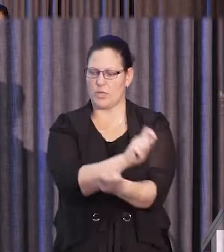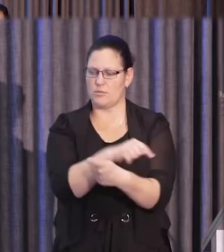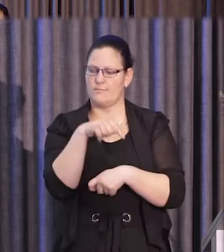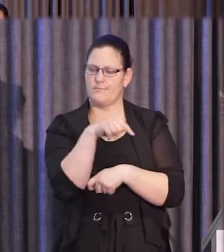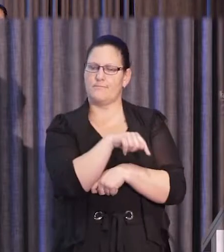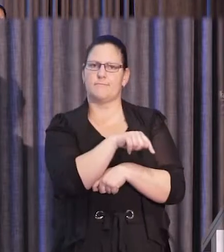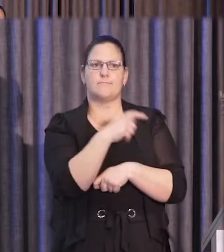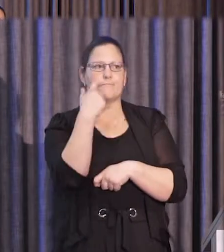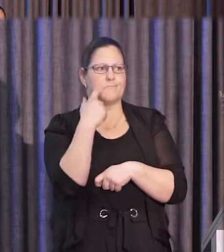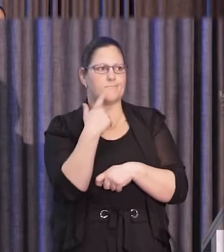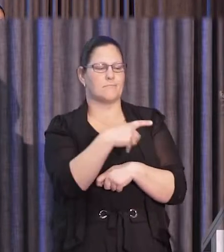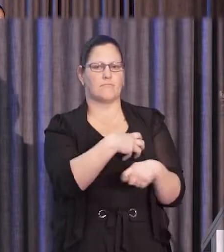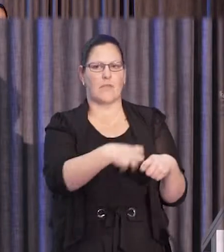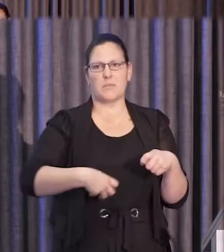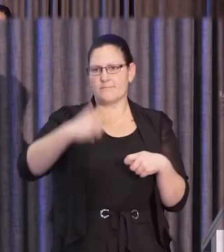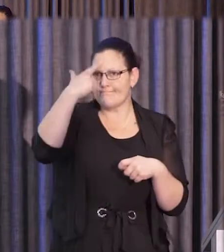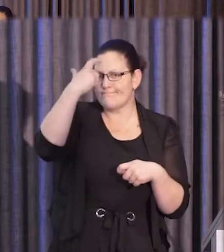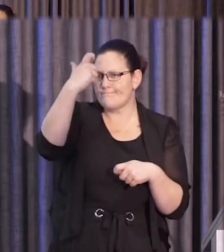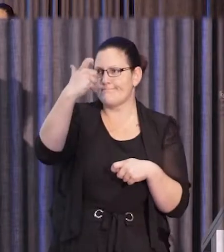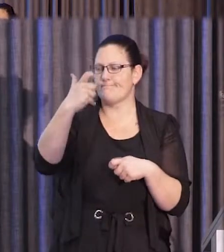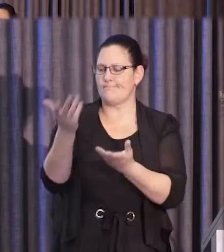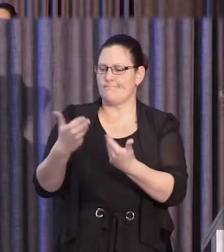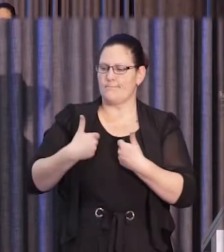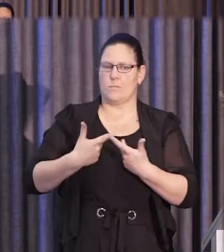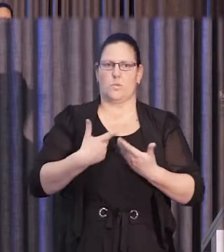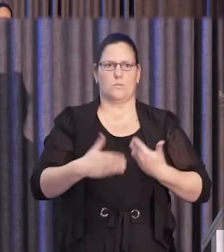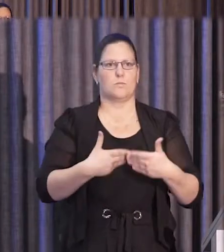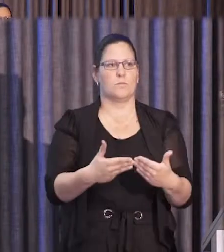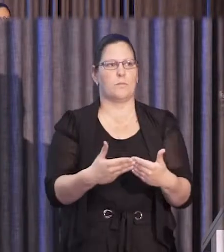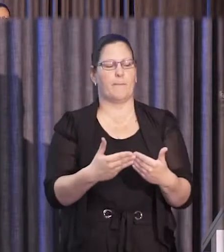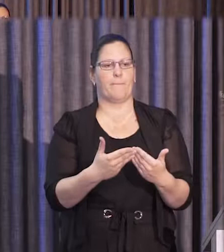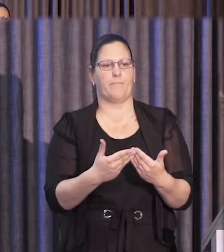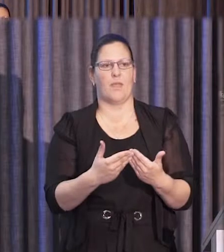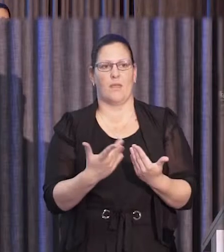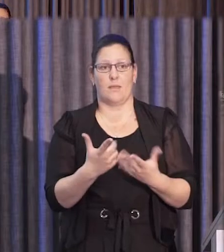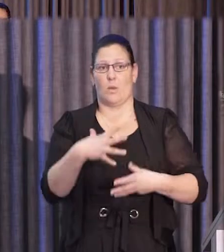of the across government initiatives that we're working on, including the integrated service delivery model,